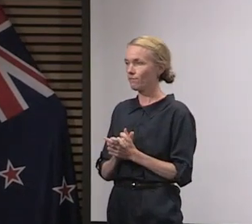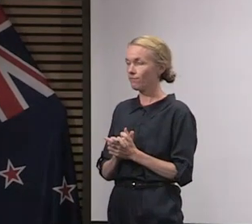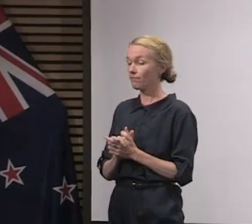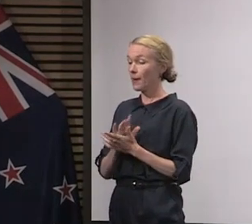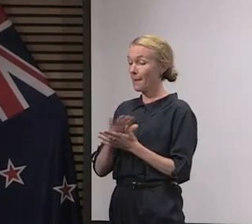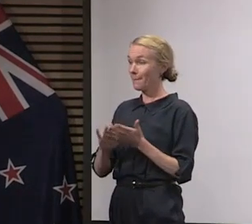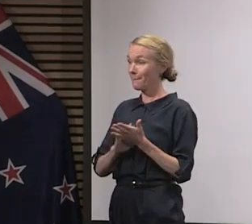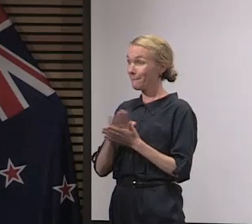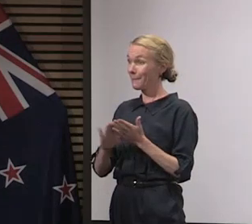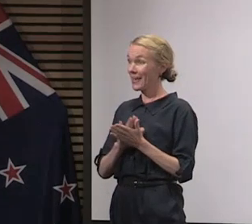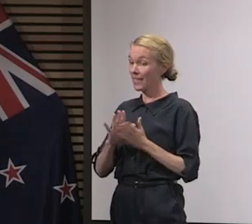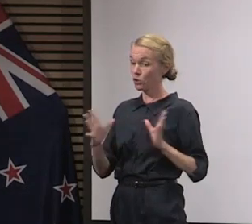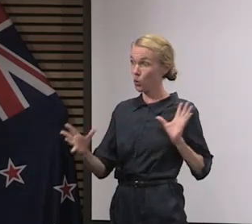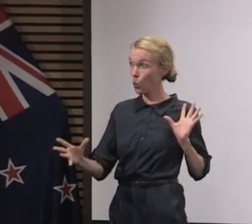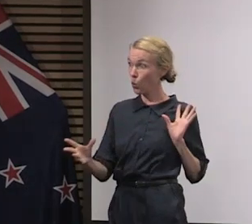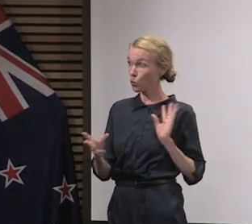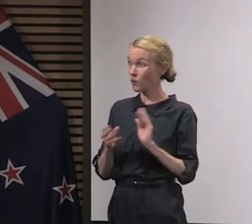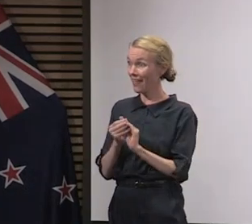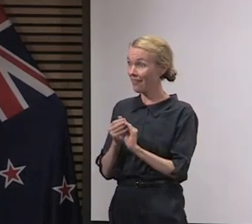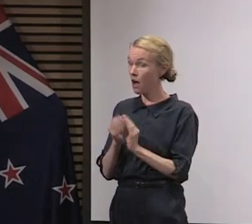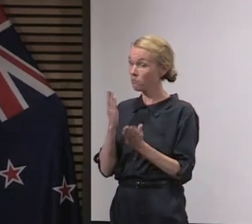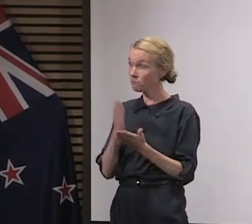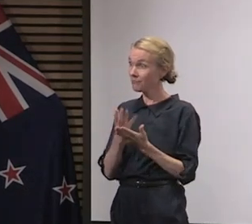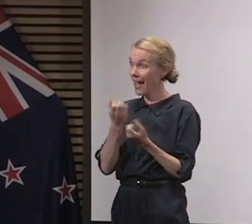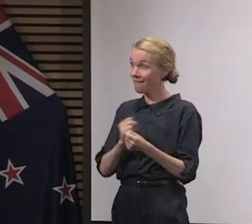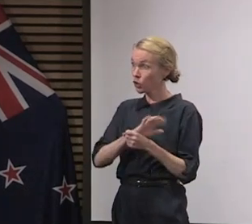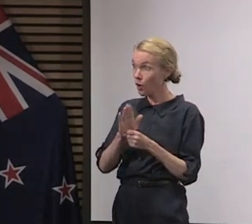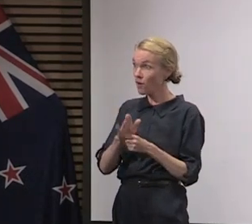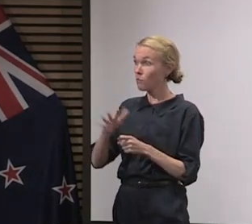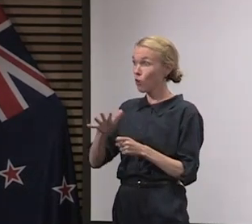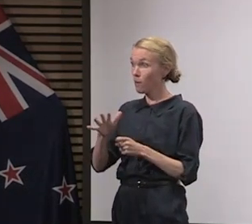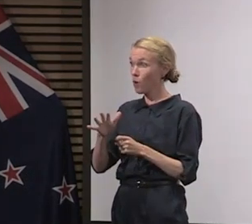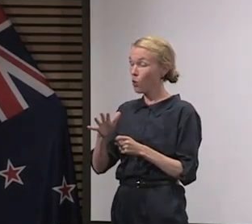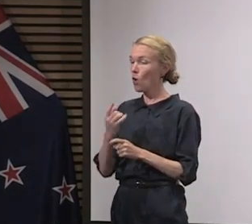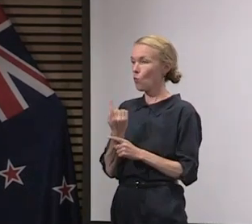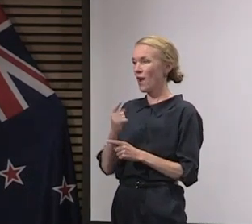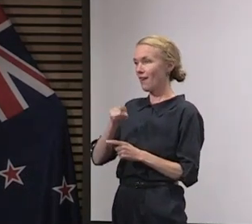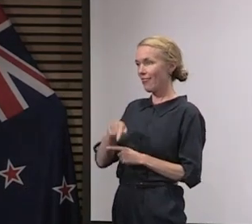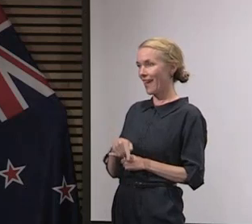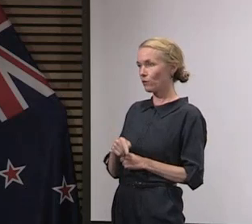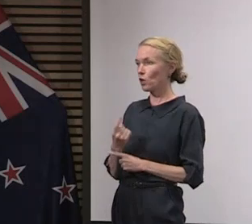COVID-19 who have recovered from their illness. So the new